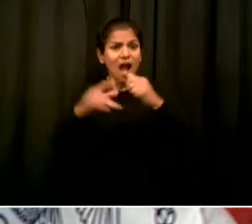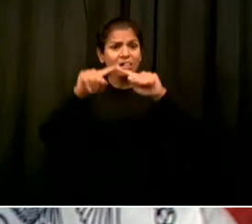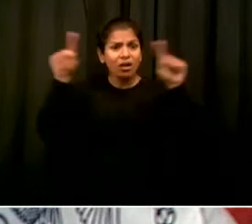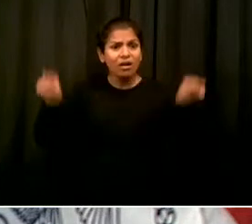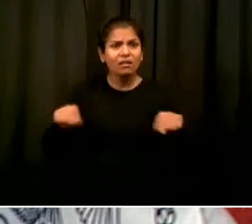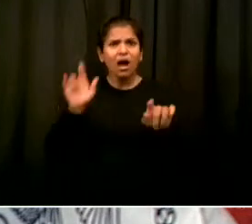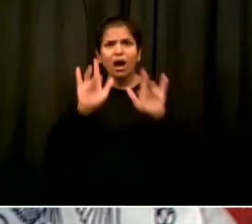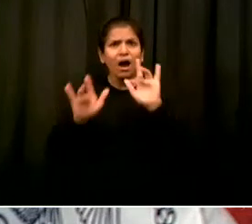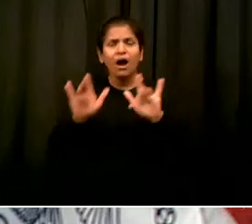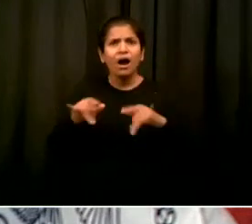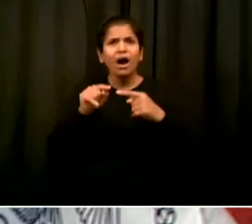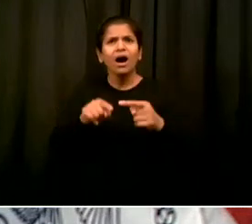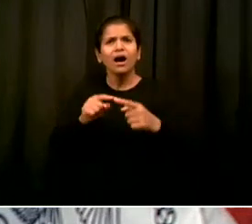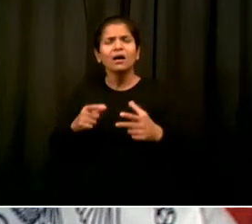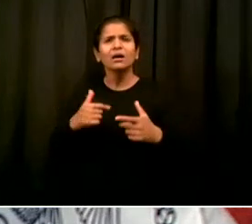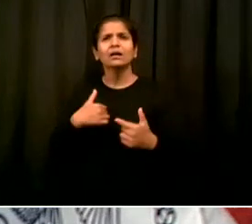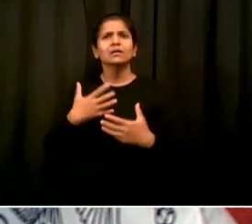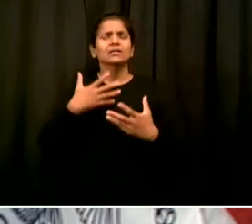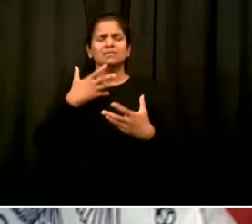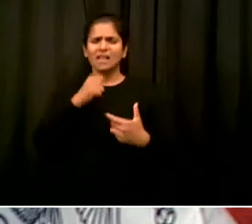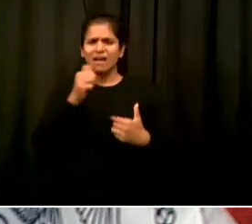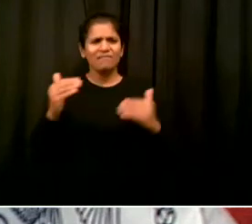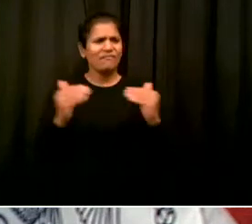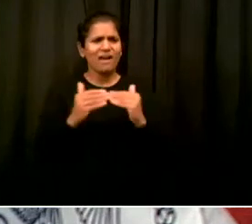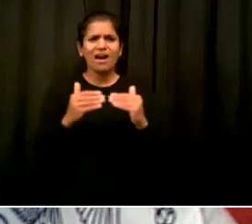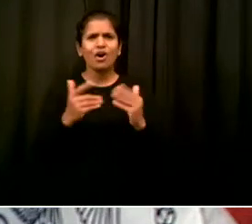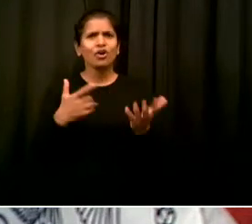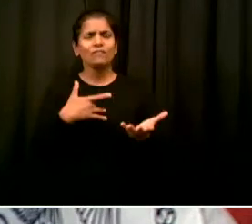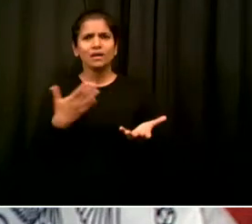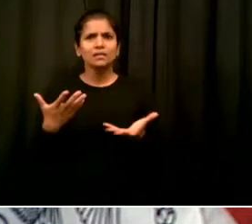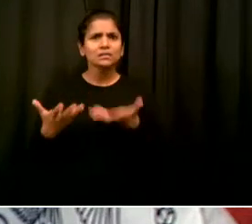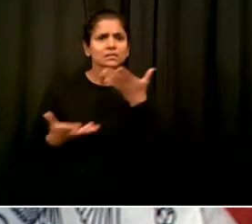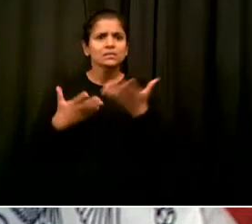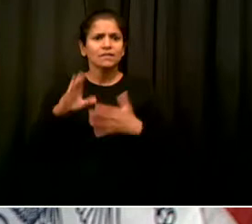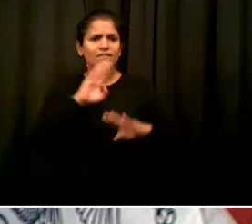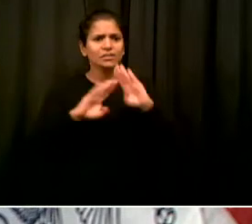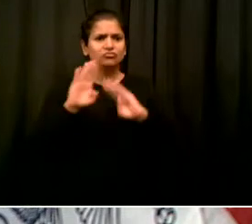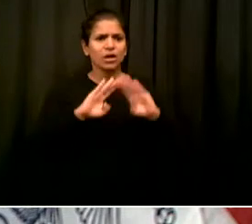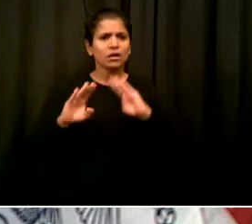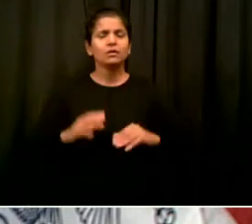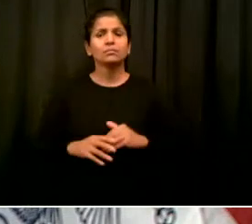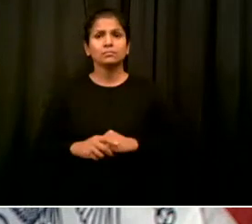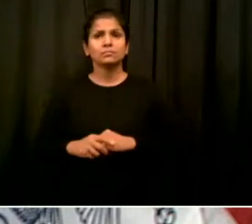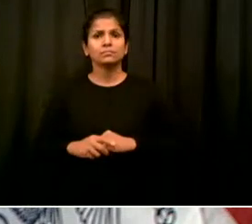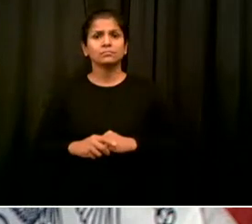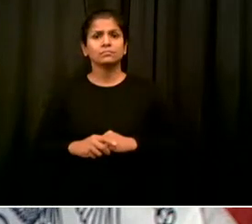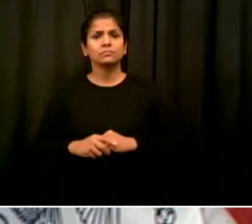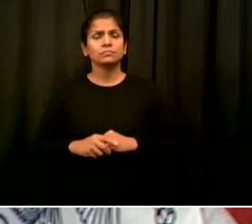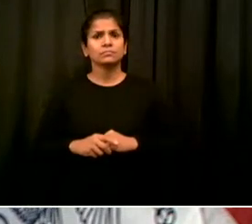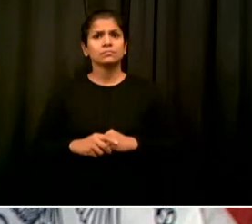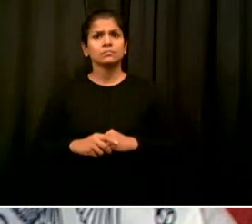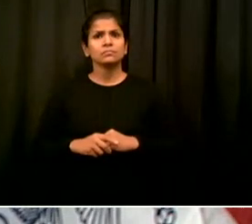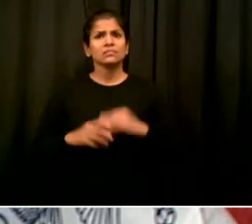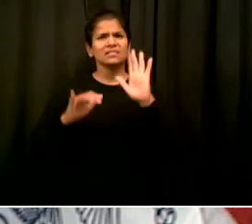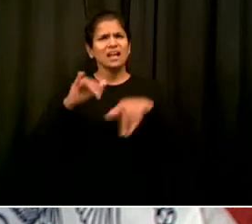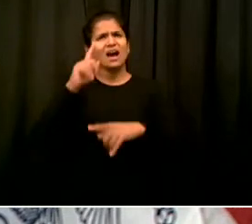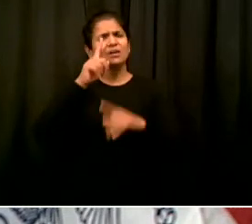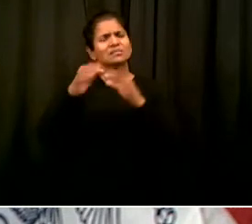WHO STILL NEED iPADS AND CONNECTIVE. I KNOW WE AUCTCTNIOEDEDA BBT U THIS YESTERDAY AND YOU SAID YOU U WERE GETTING WI- FI IF ALL HOMELELSES S SHELTERS. THE LEGAL AID